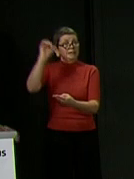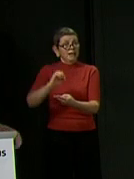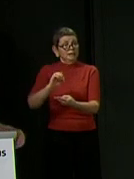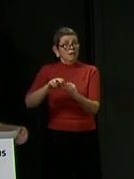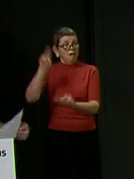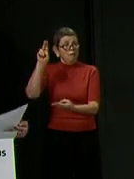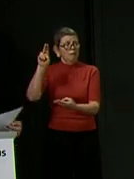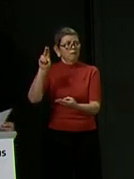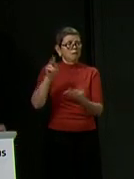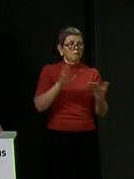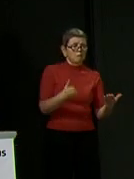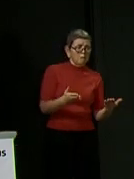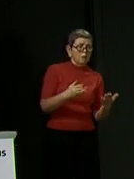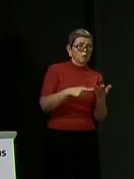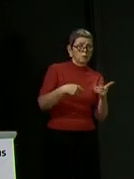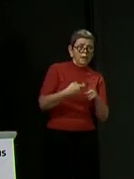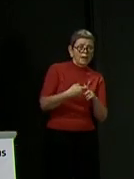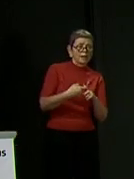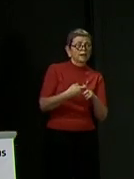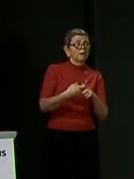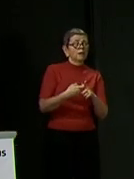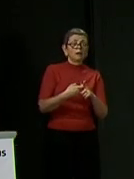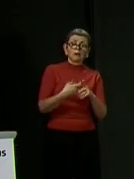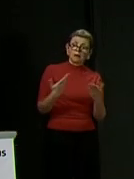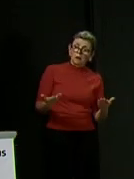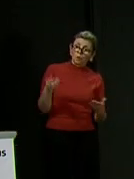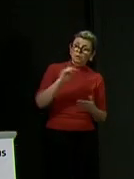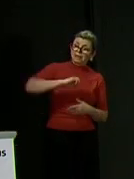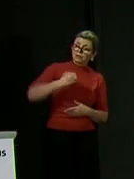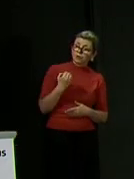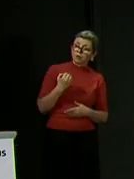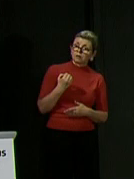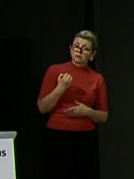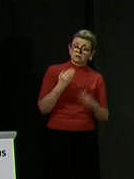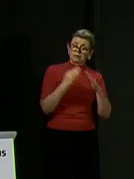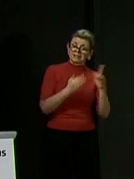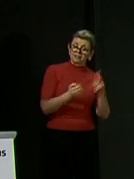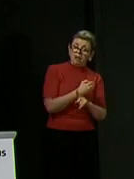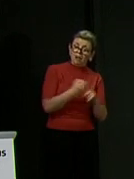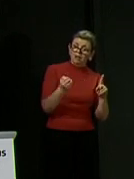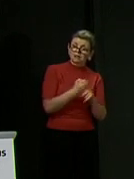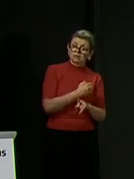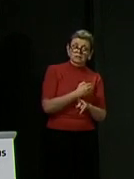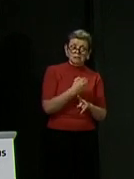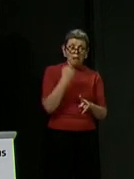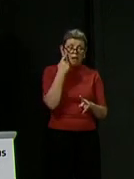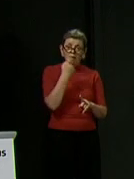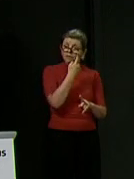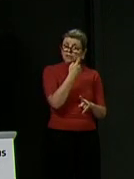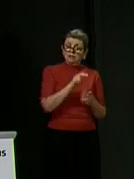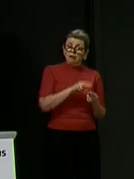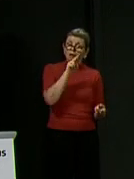give any indication of any increases in domestic violence that he has seen so far. And also,